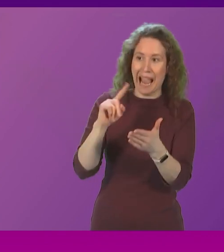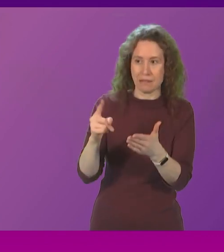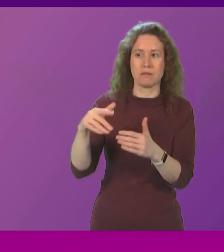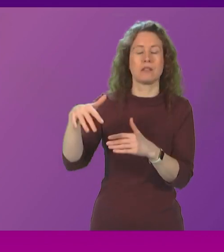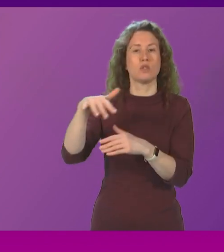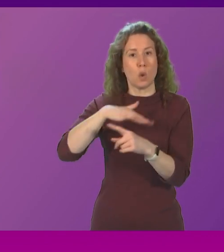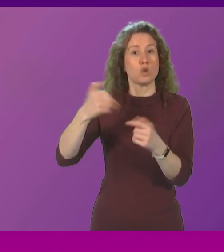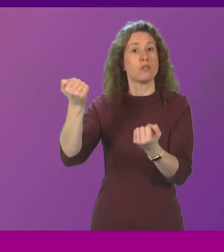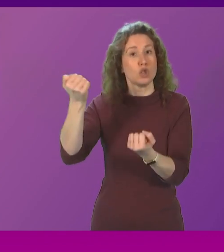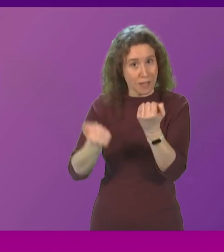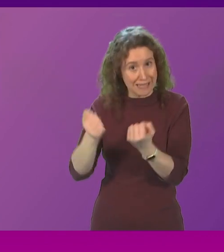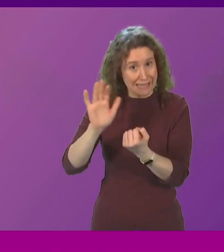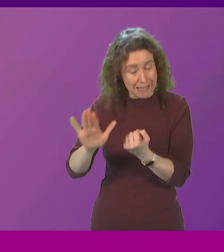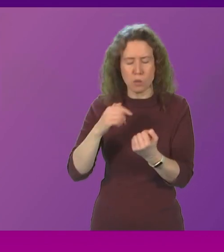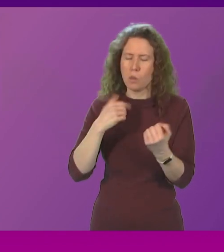We will of course look into that.